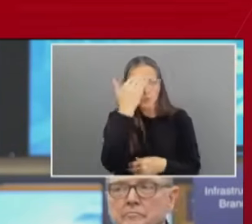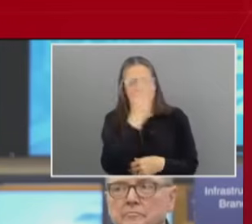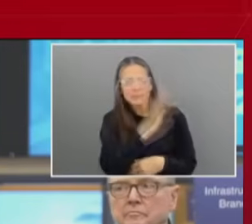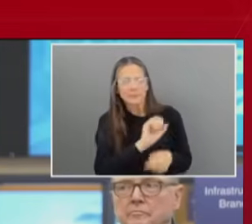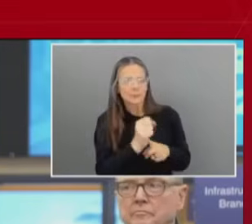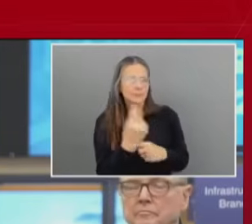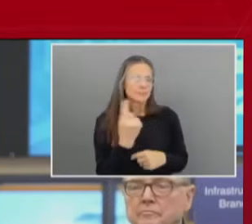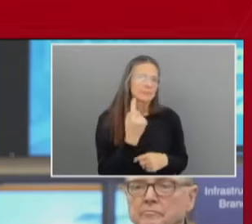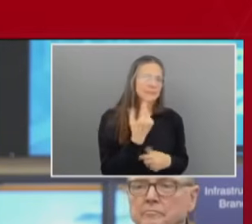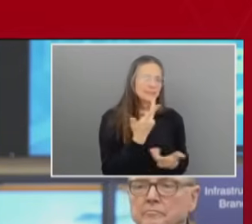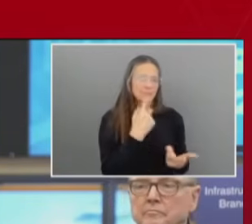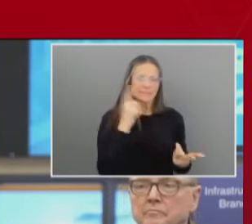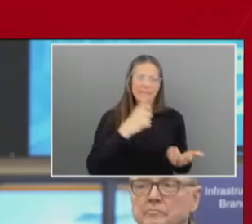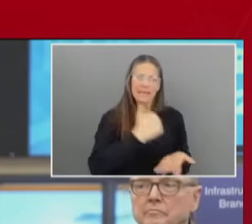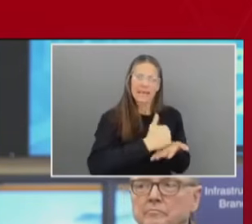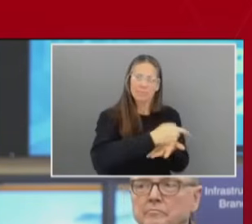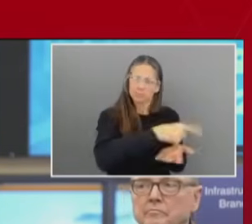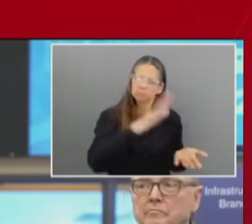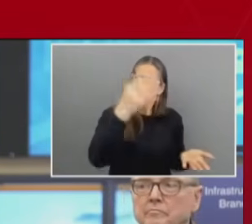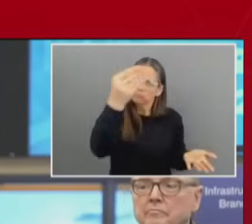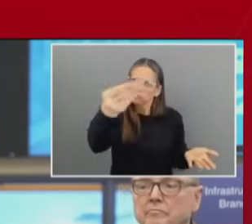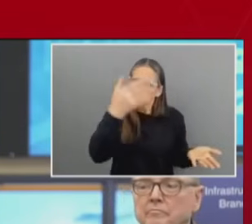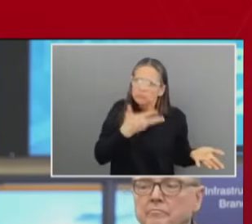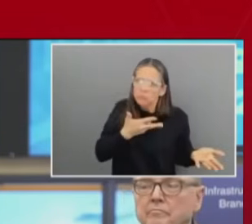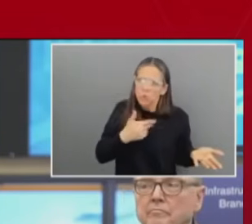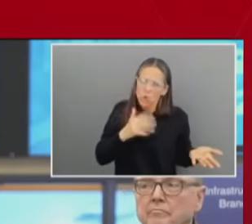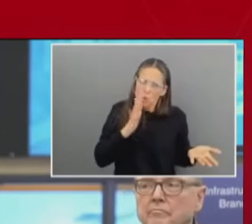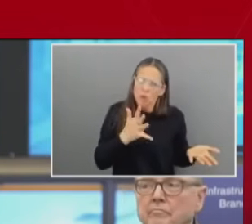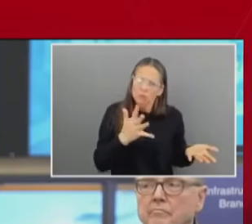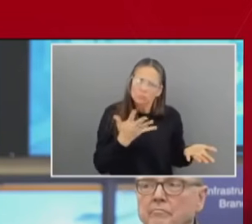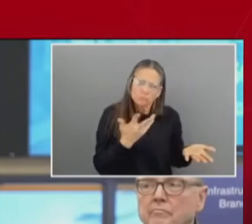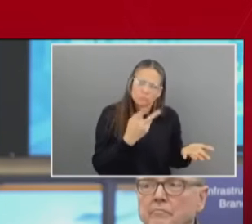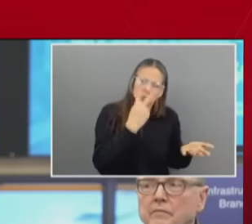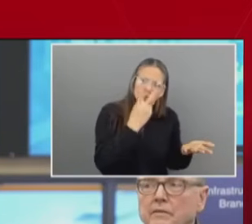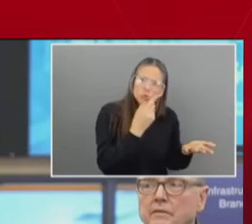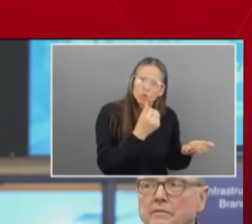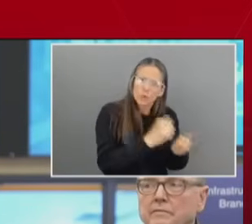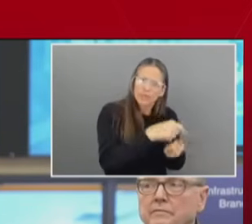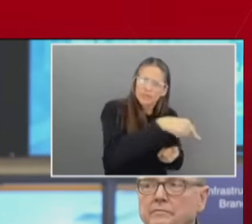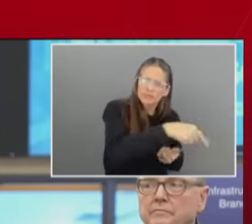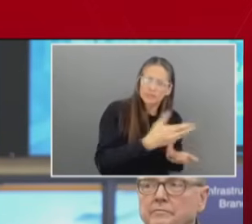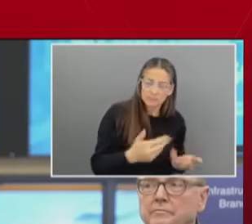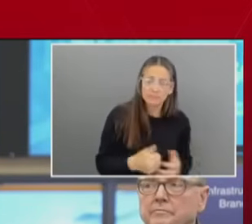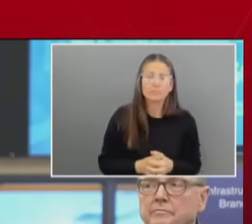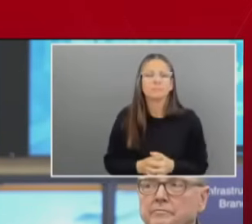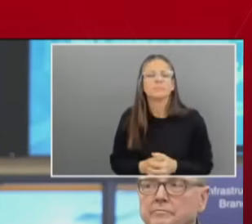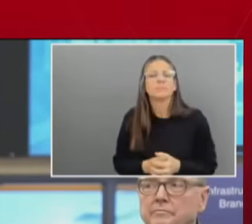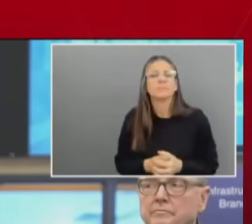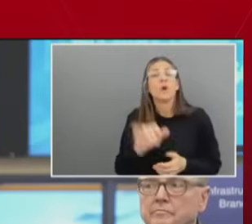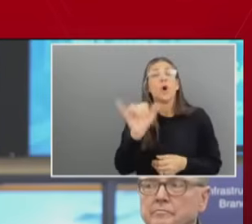(502) 607-6665 IF YOU NEED A WARMING CENTER, IF YOU KNOW OF A SITUATION THAT WE NEED TO ADDRESS, PLEASE PASS IT ON TO US.